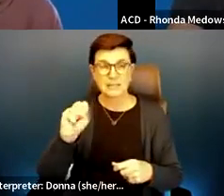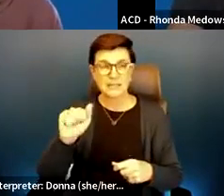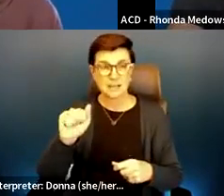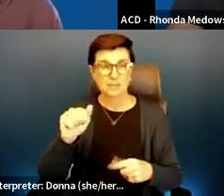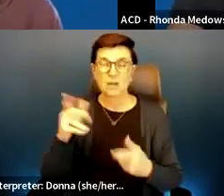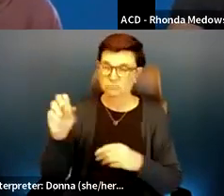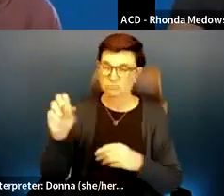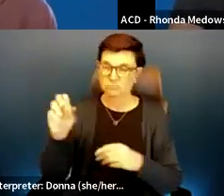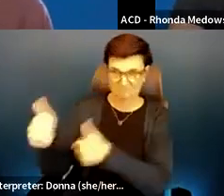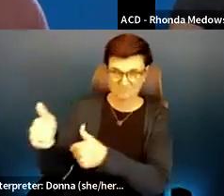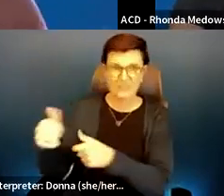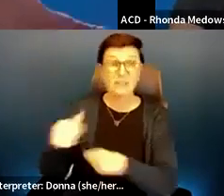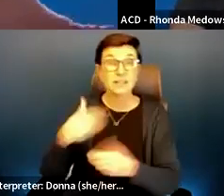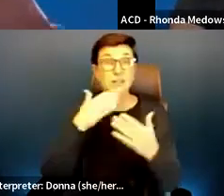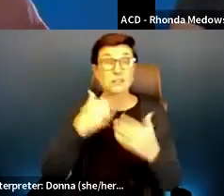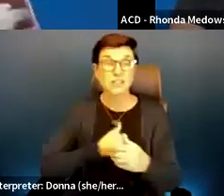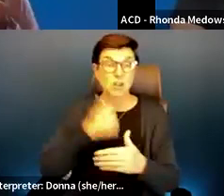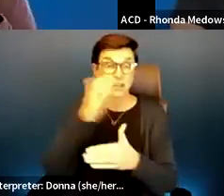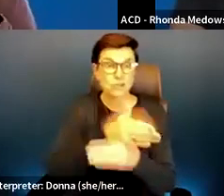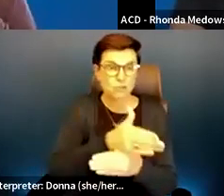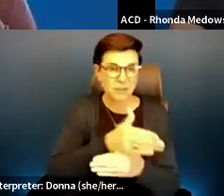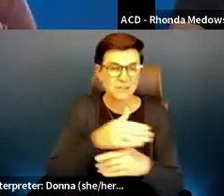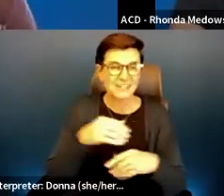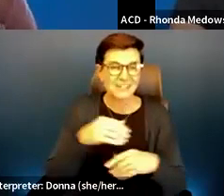And just relative to the last discussion, I know you're going